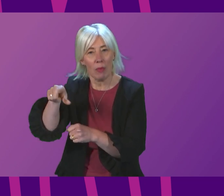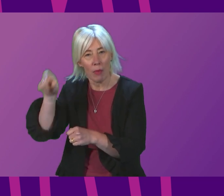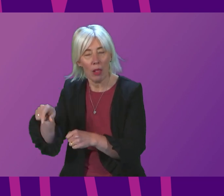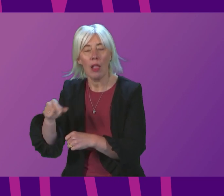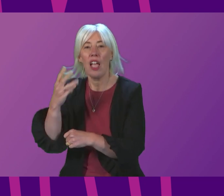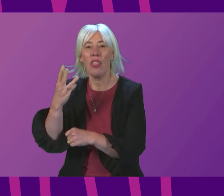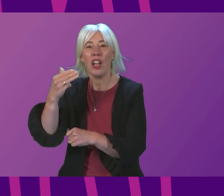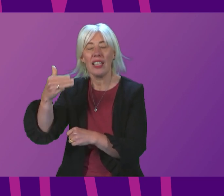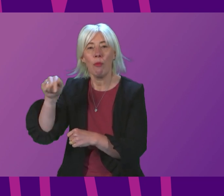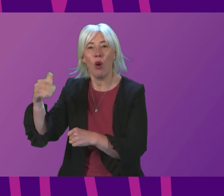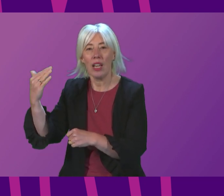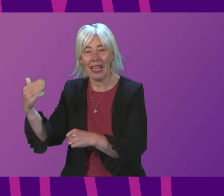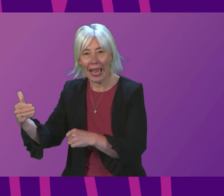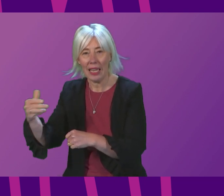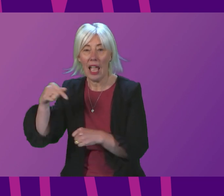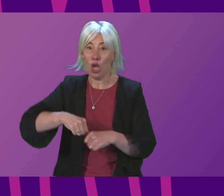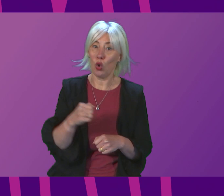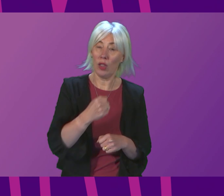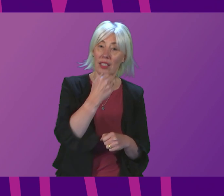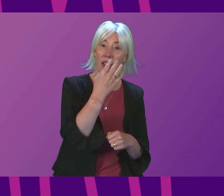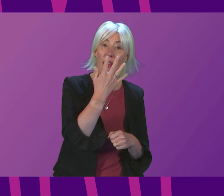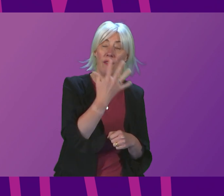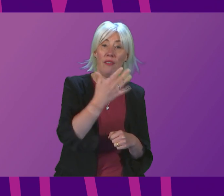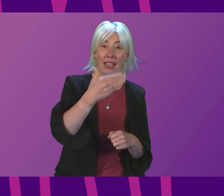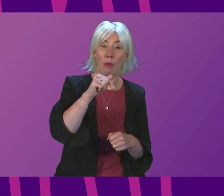In Scotland, it is 55.6, which is 40 per cent higher.